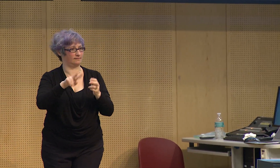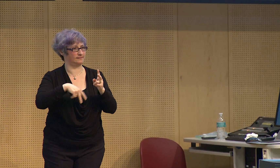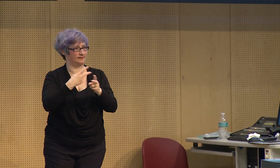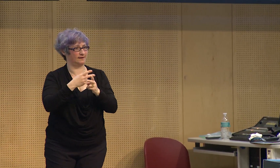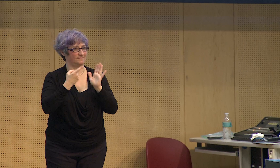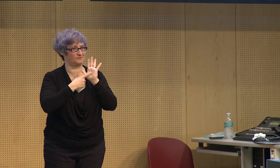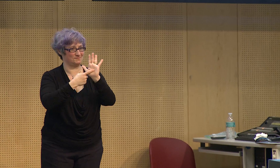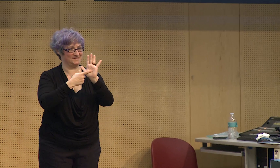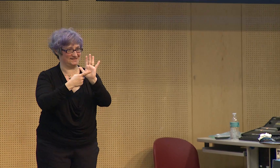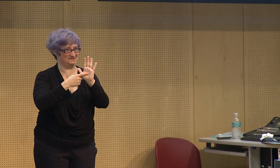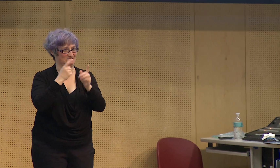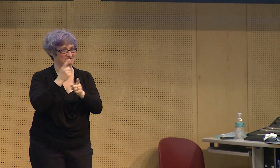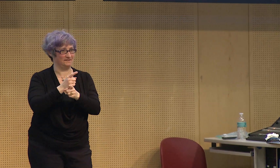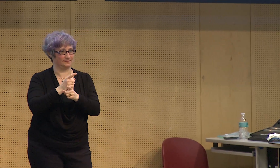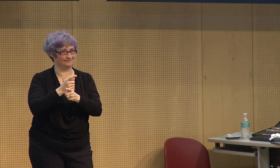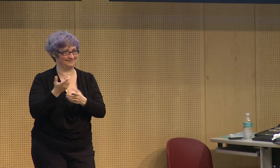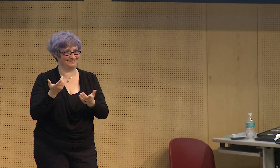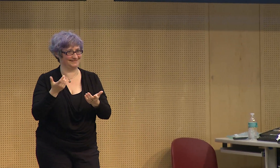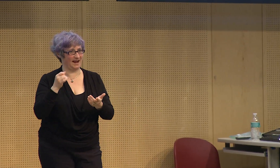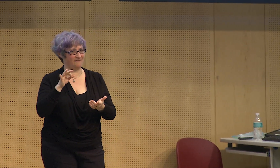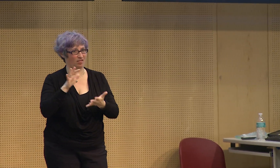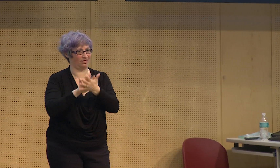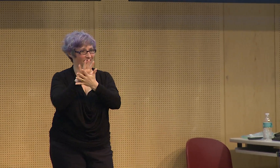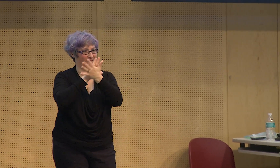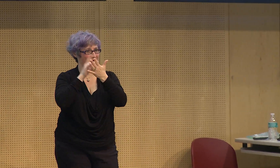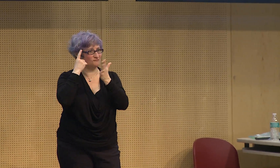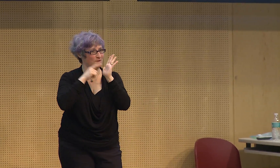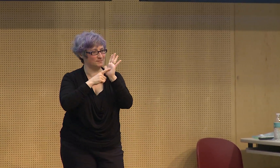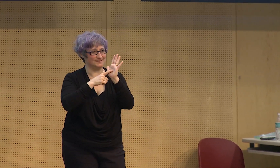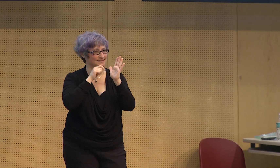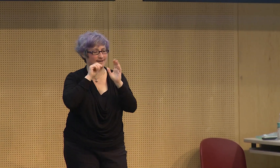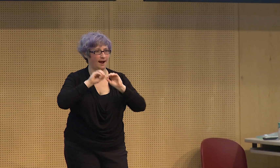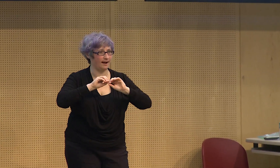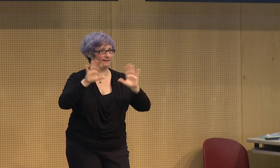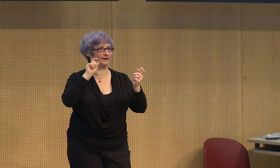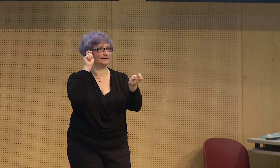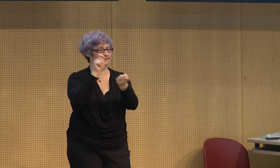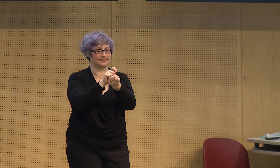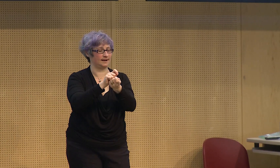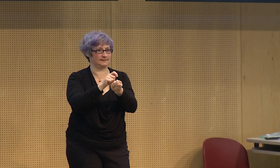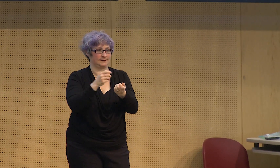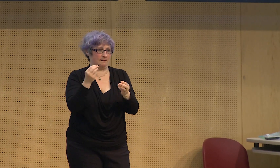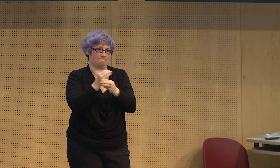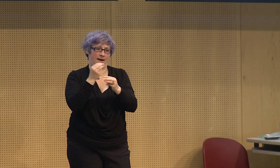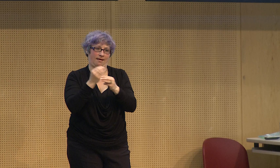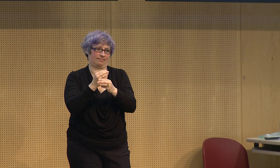and they're approximating a number. So approximations are never exact,